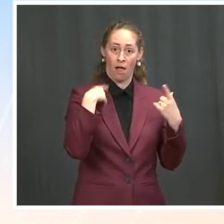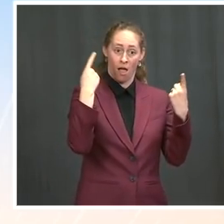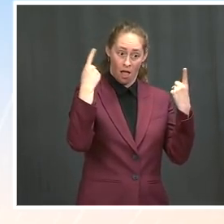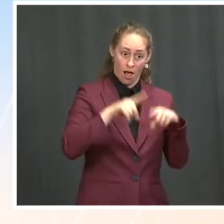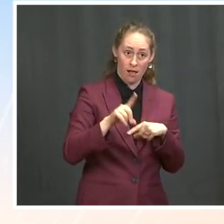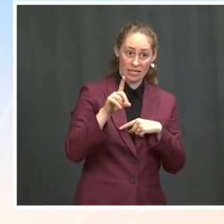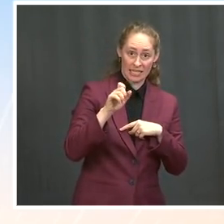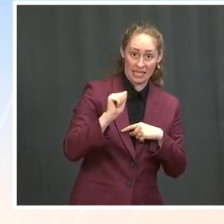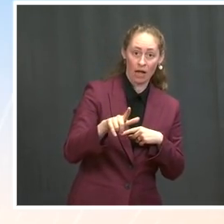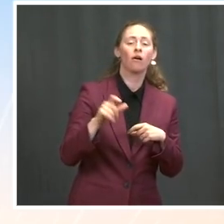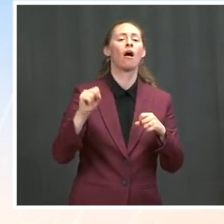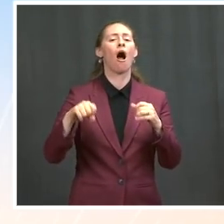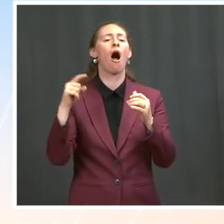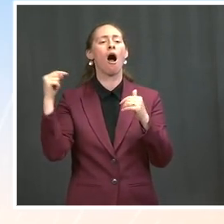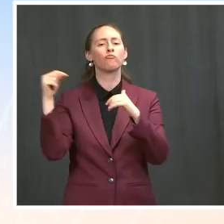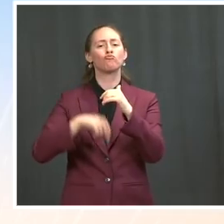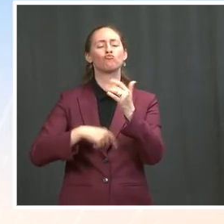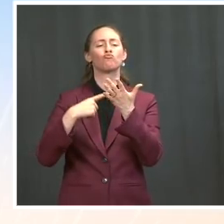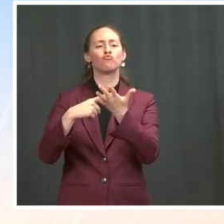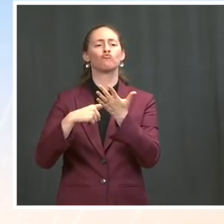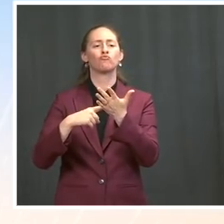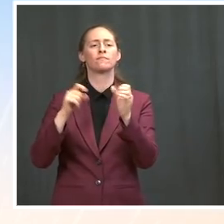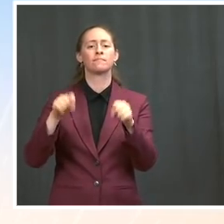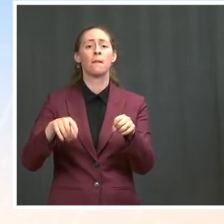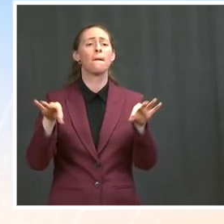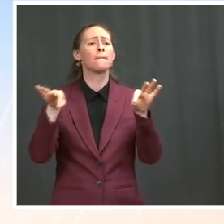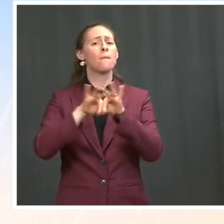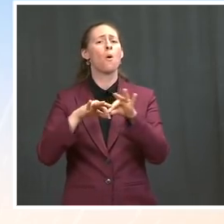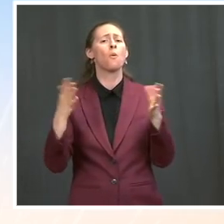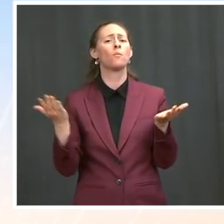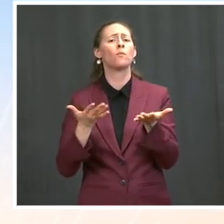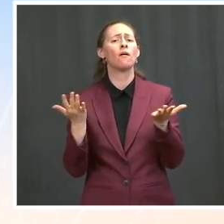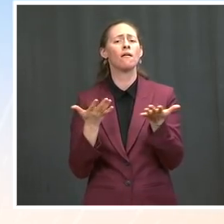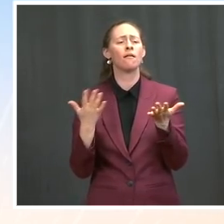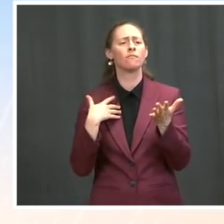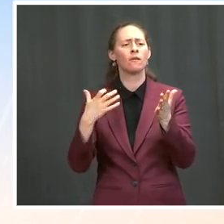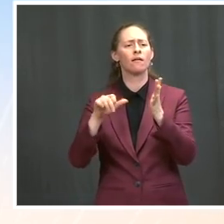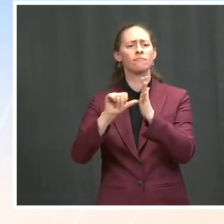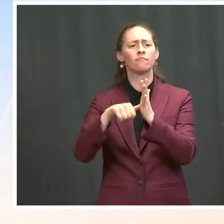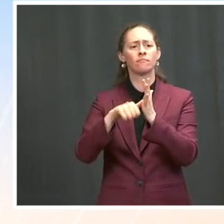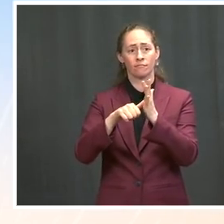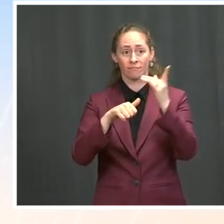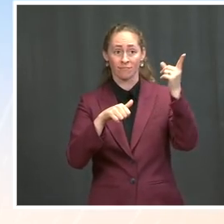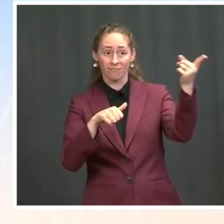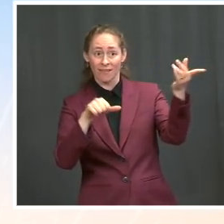The important case that we are going to continue to make is that Iran is not a good actor in the world